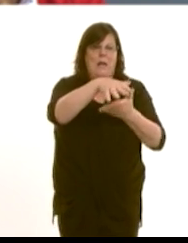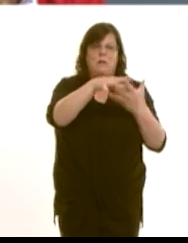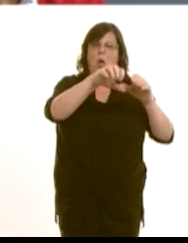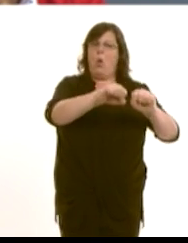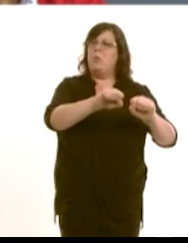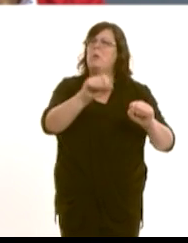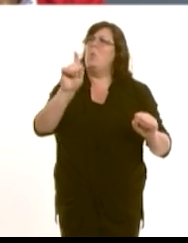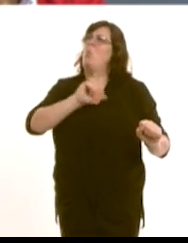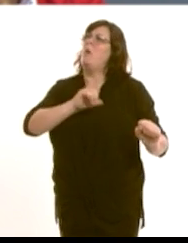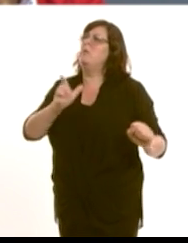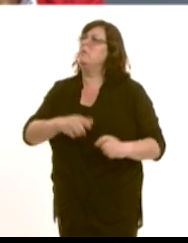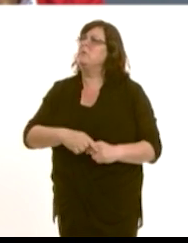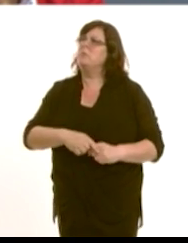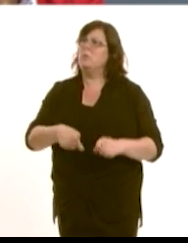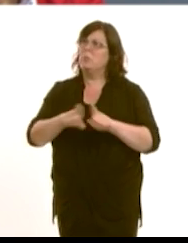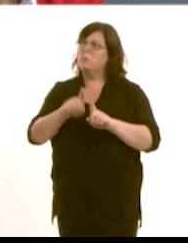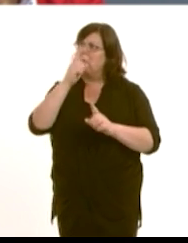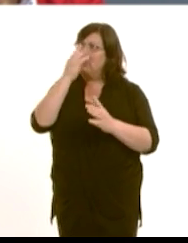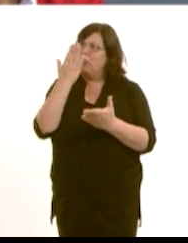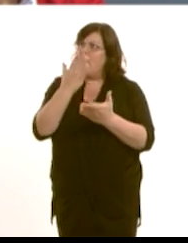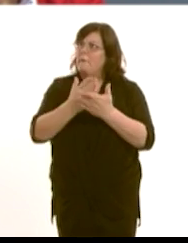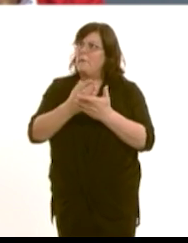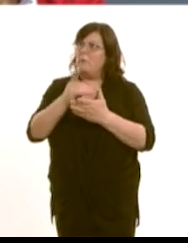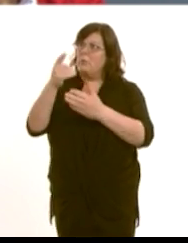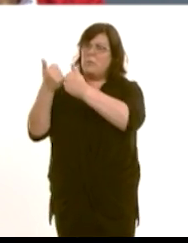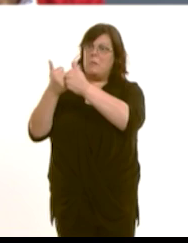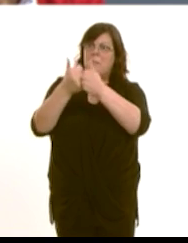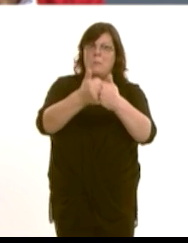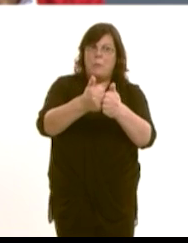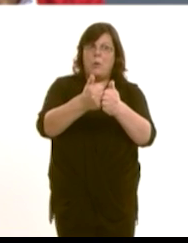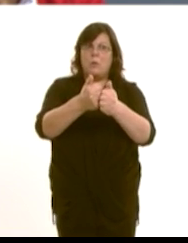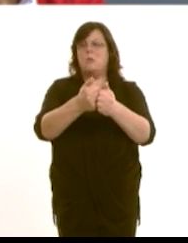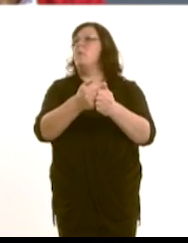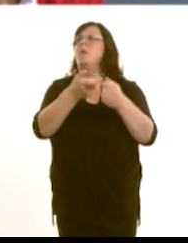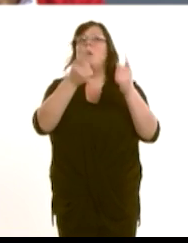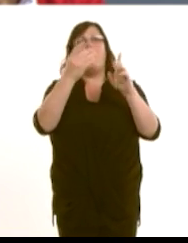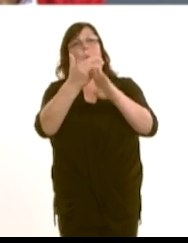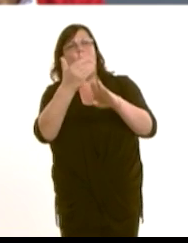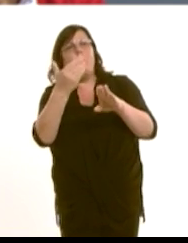Will you also confirm that youíll continue to provide support to the employment and management